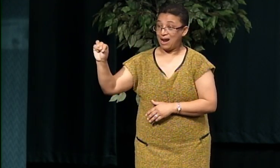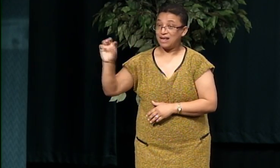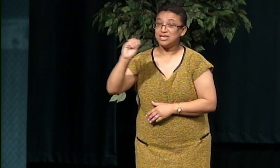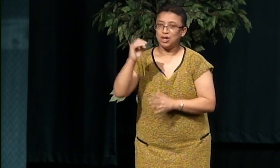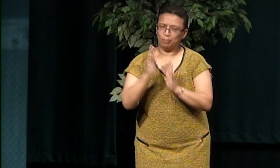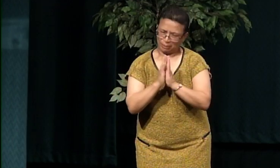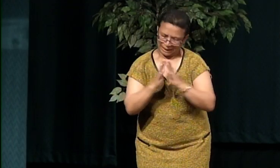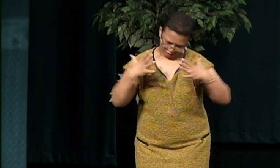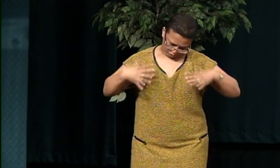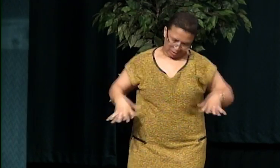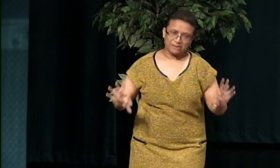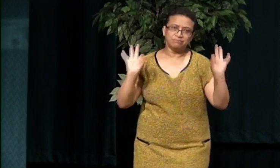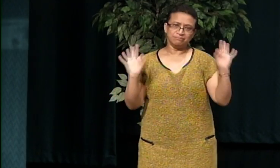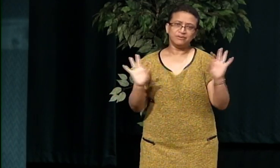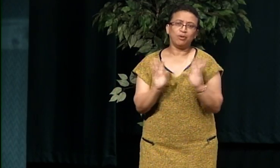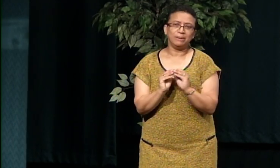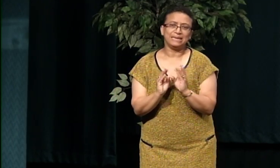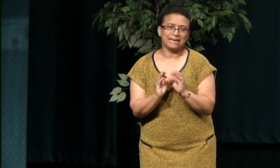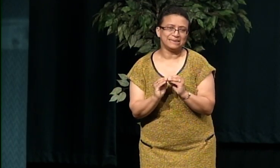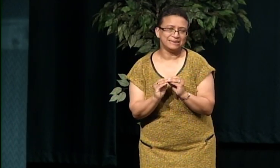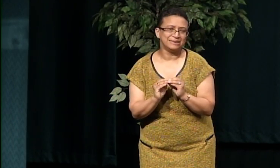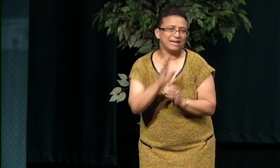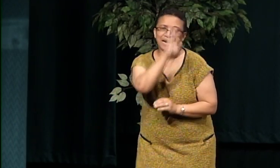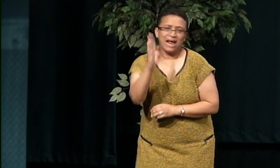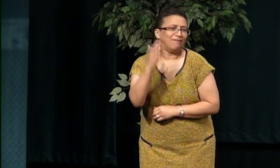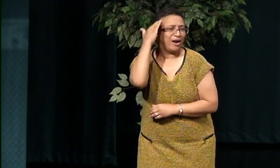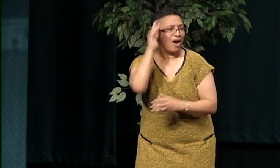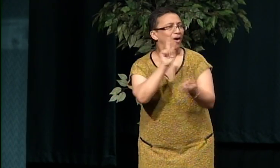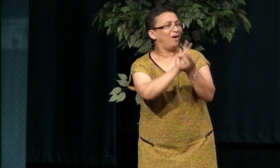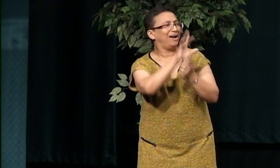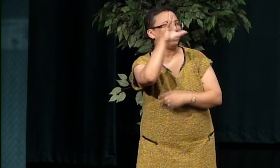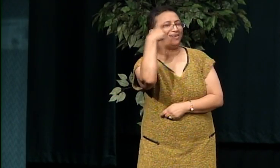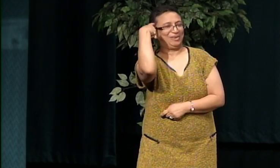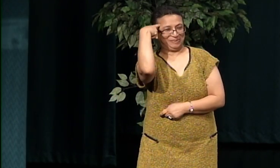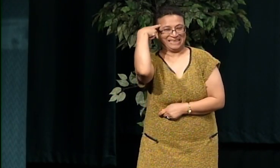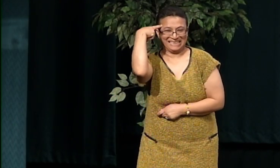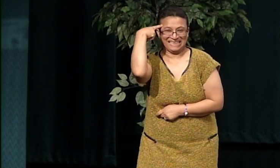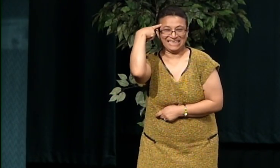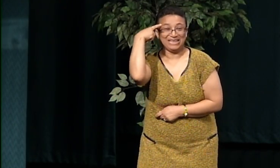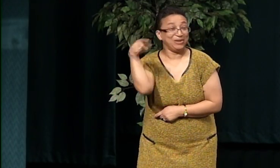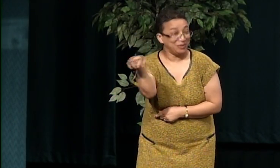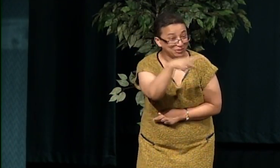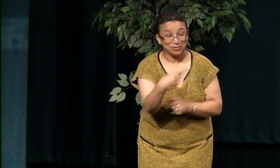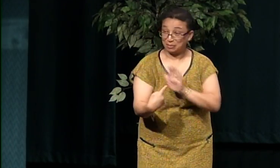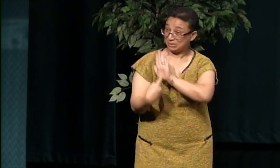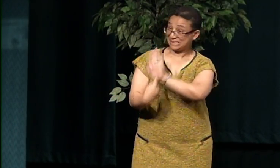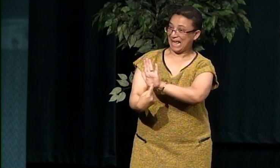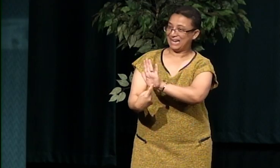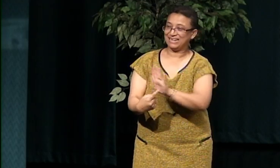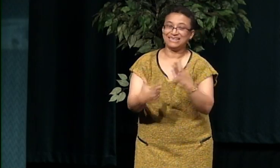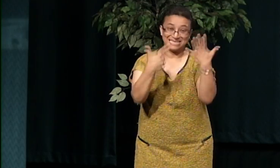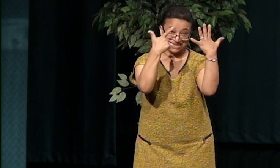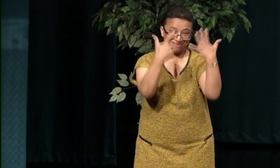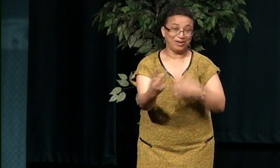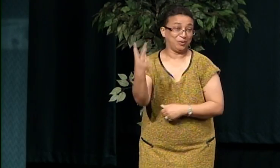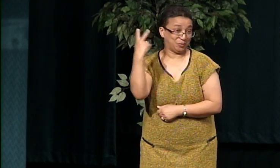that we represent 72 million people. And he says please dress appropriately,